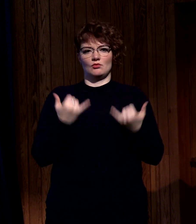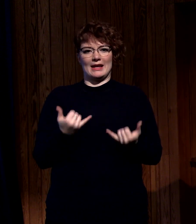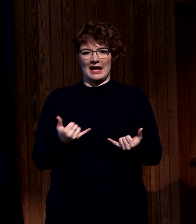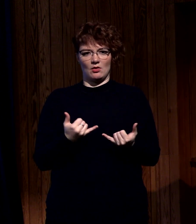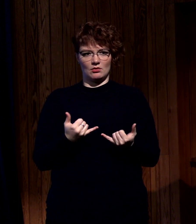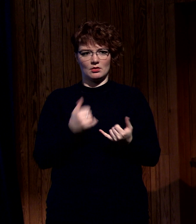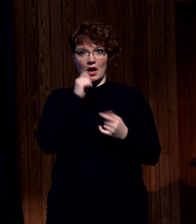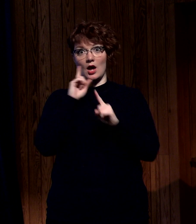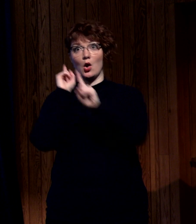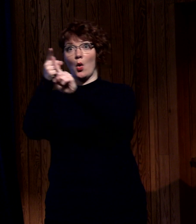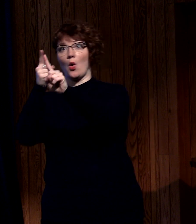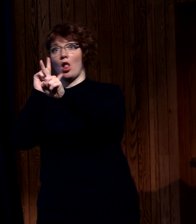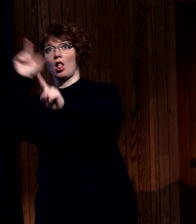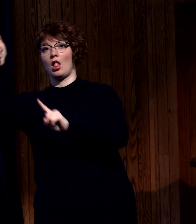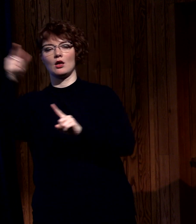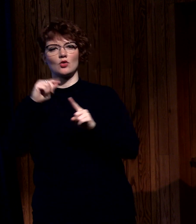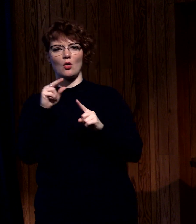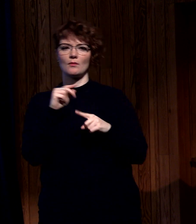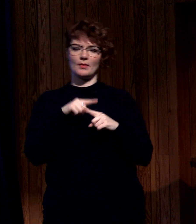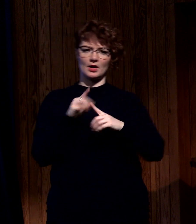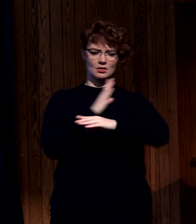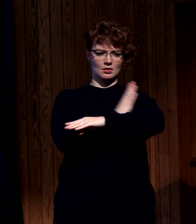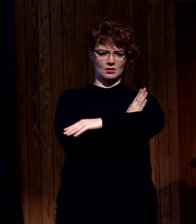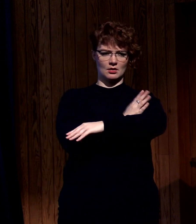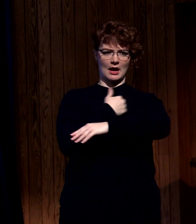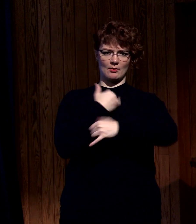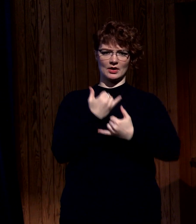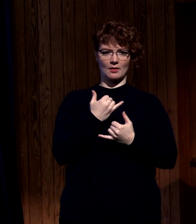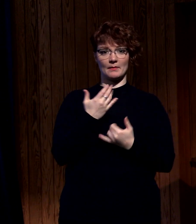where you are at. If it's two practices, if it's four, if it's